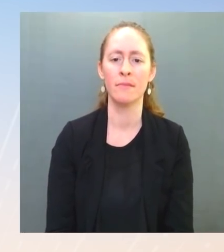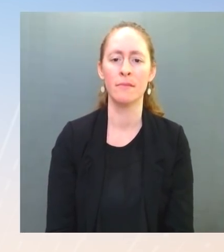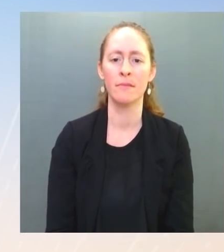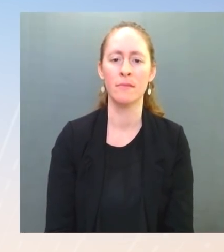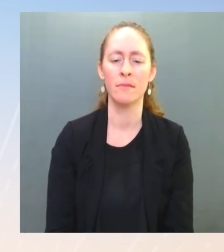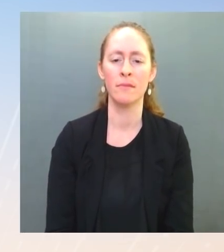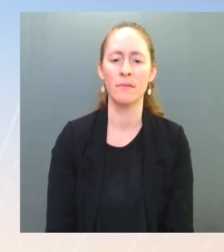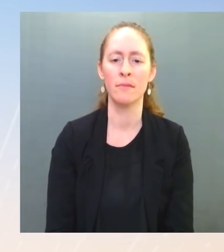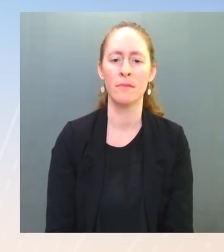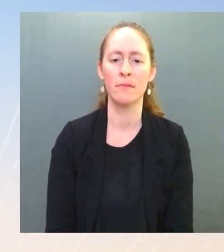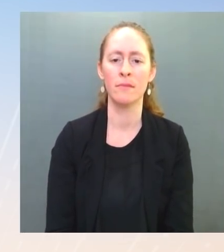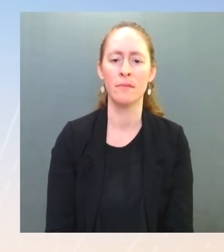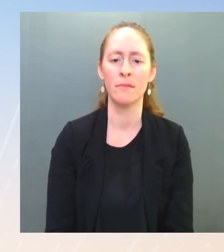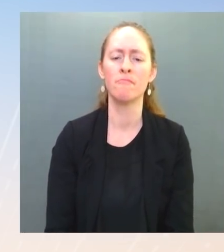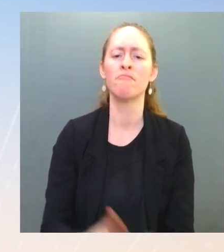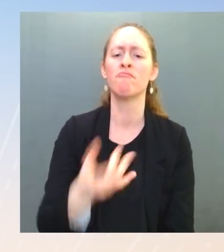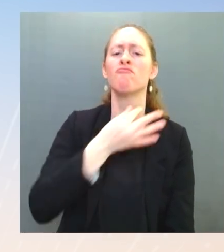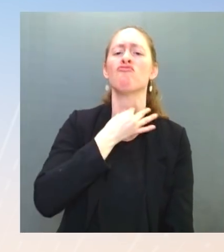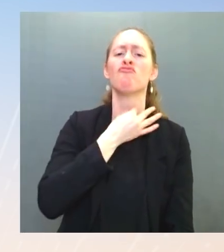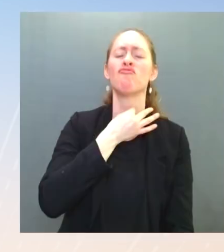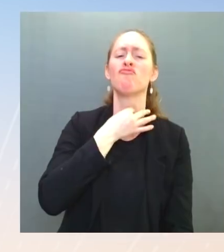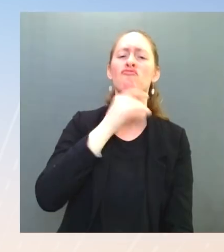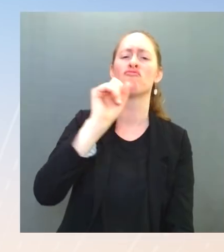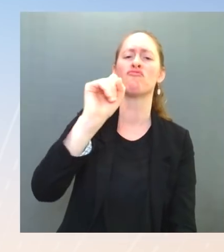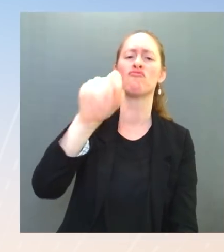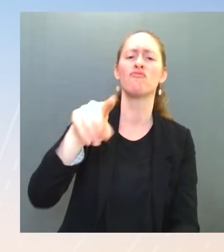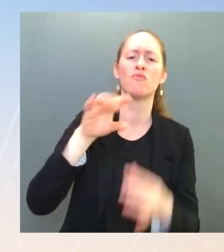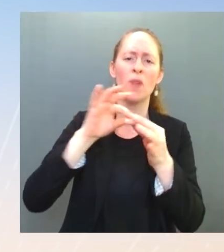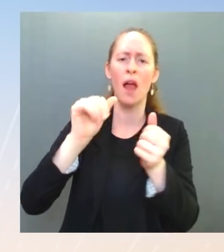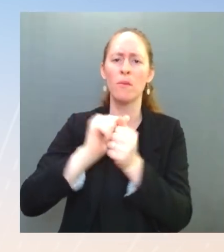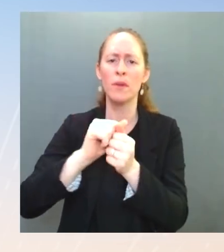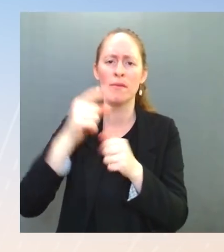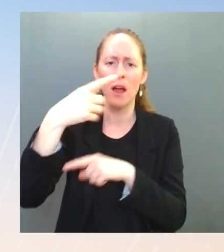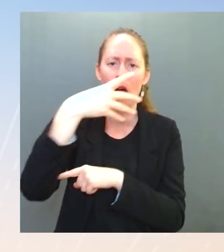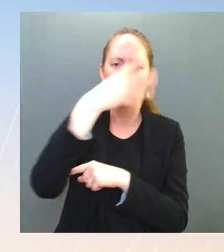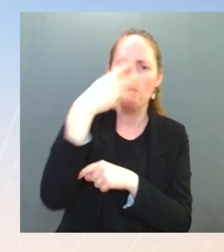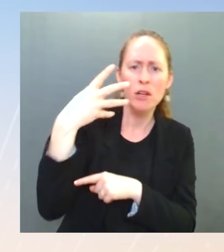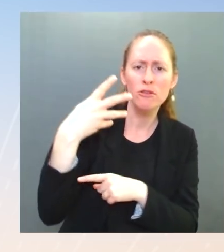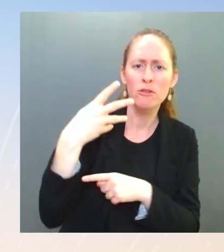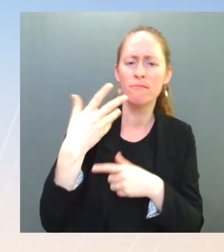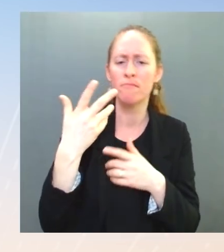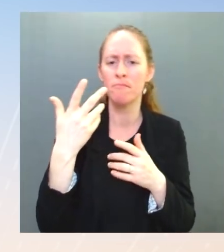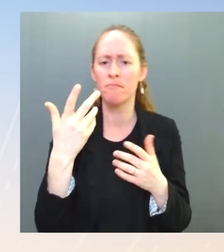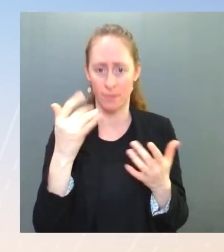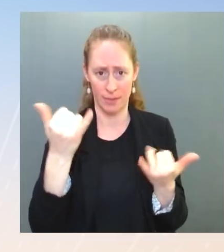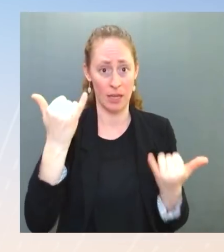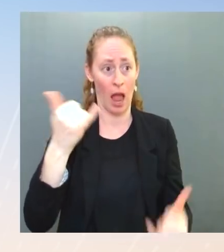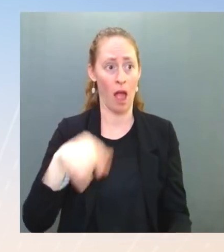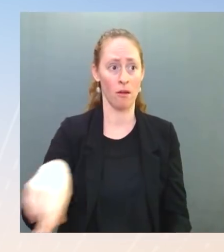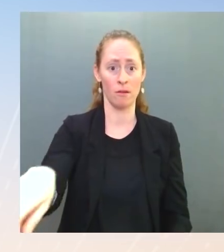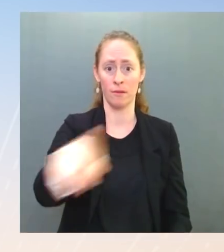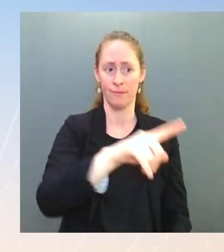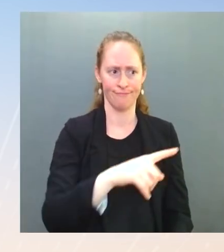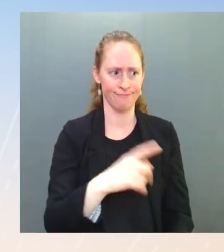You invited Republicans to work with The White House to get something done on immigration, but has The White House actually reached out to any Republicans